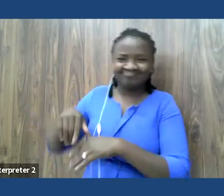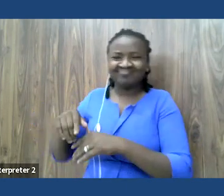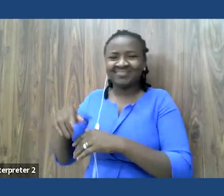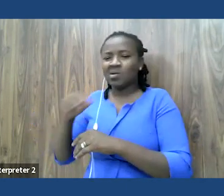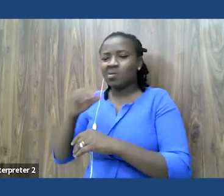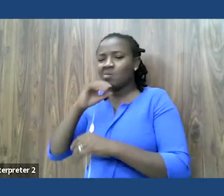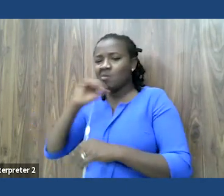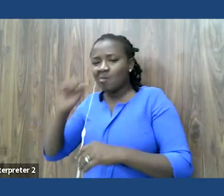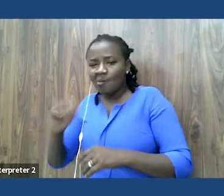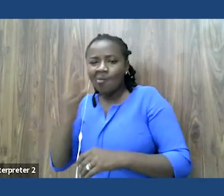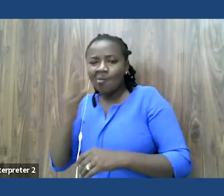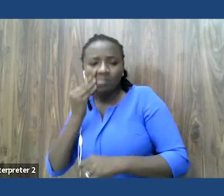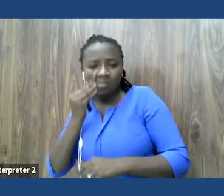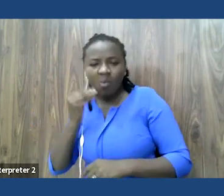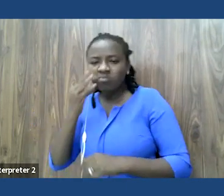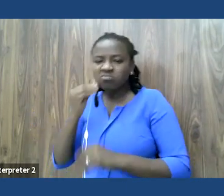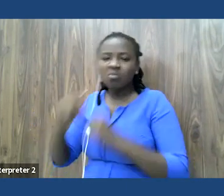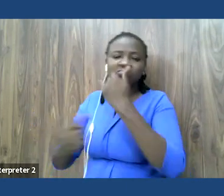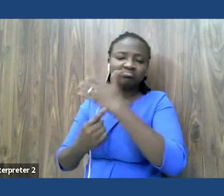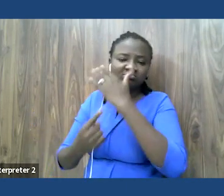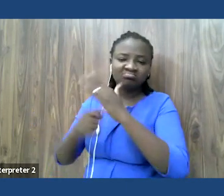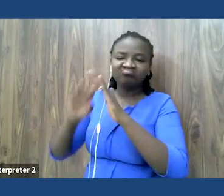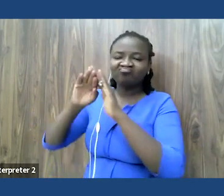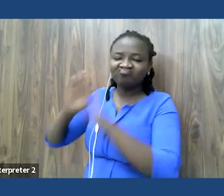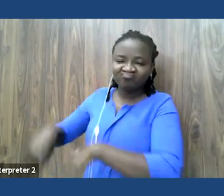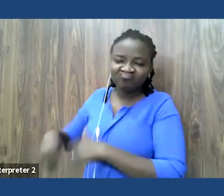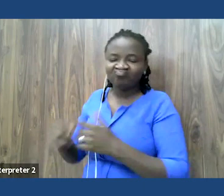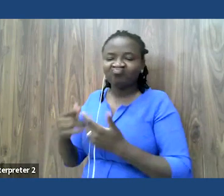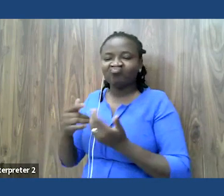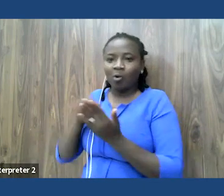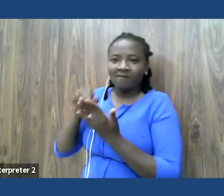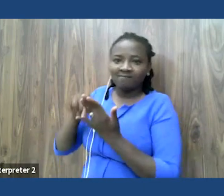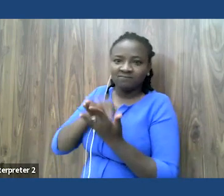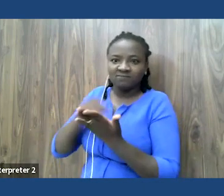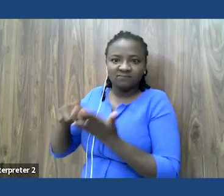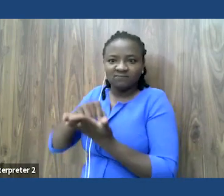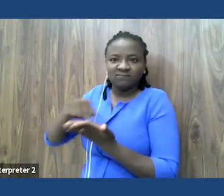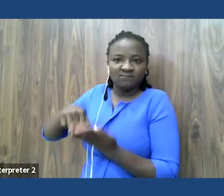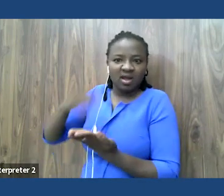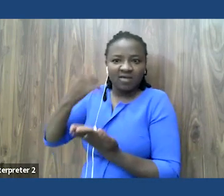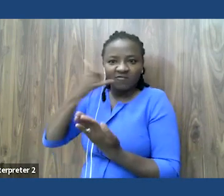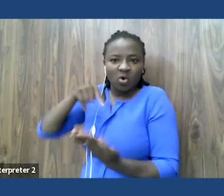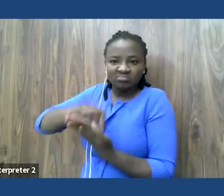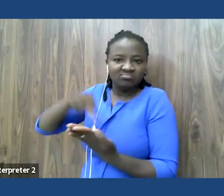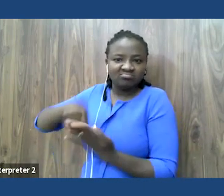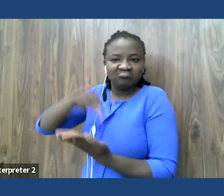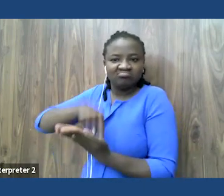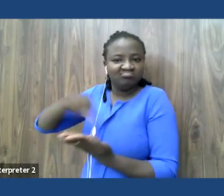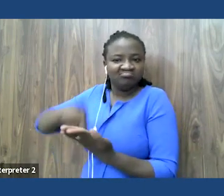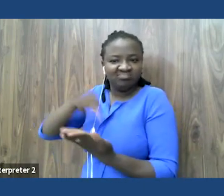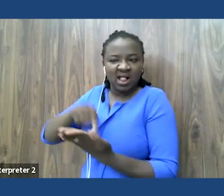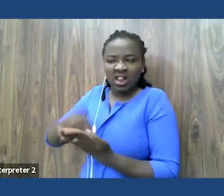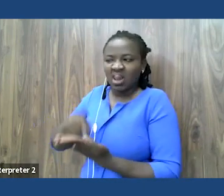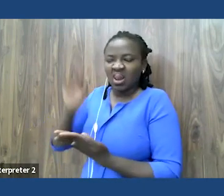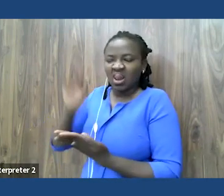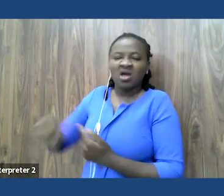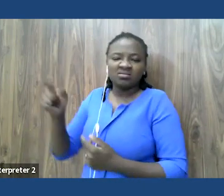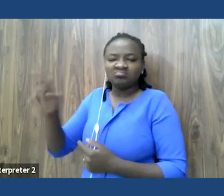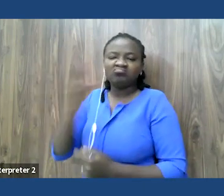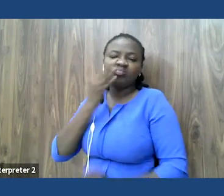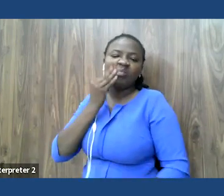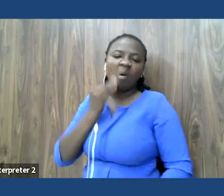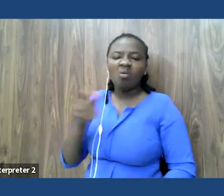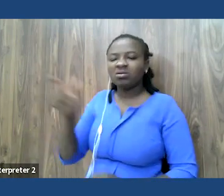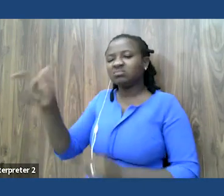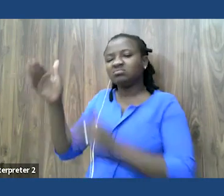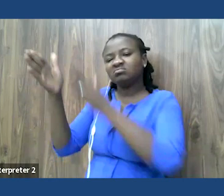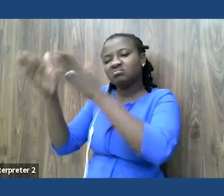Maybe older users are too slow to pick up my product or too whatever to pick up my user